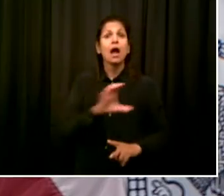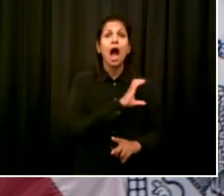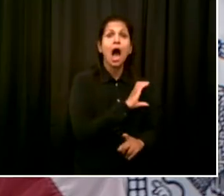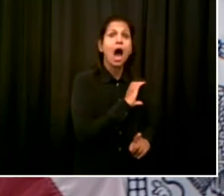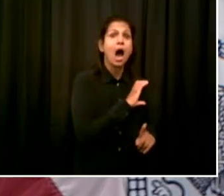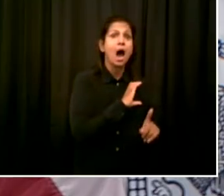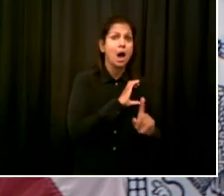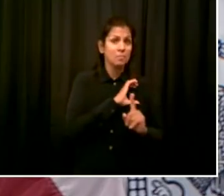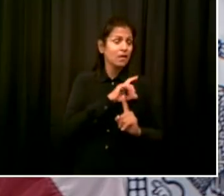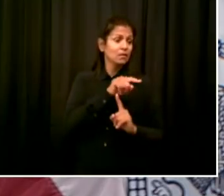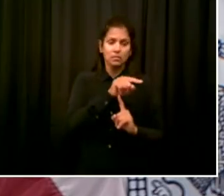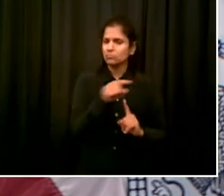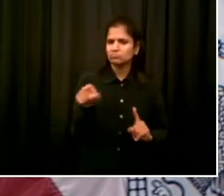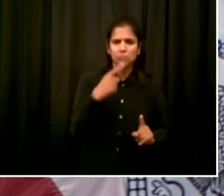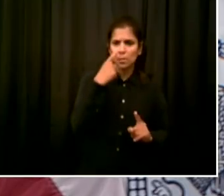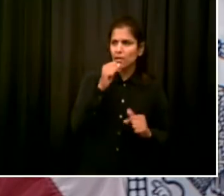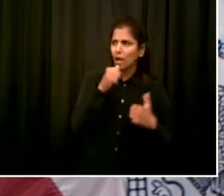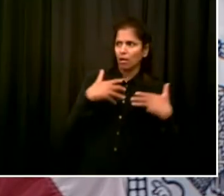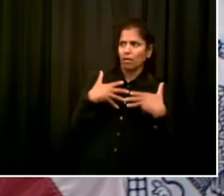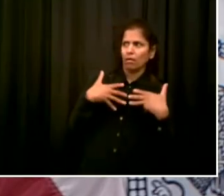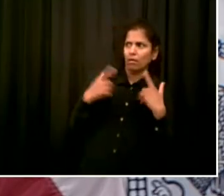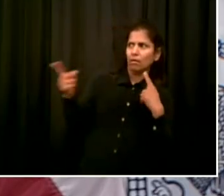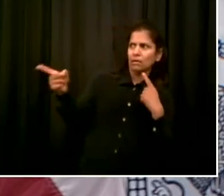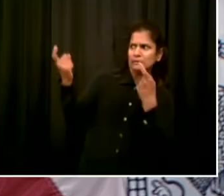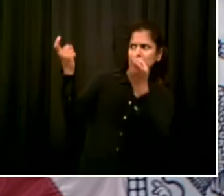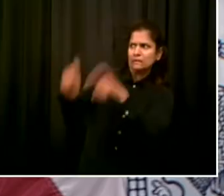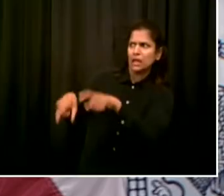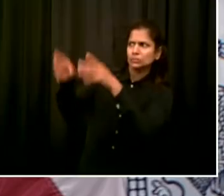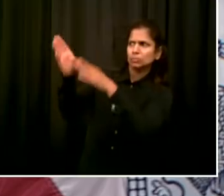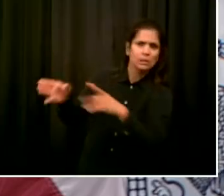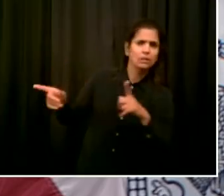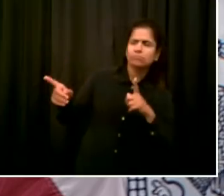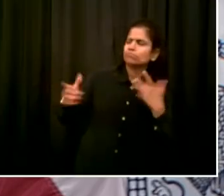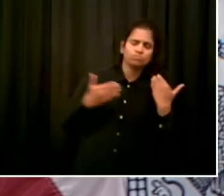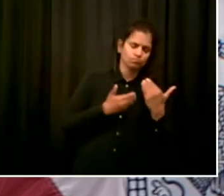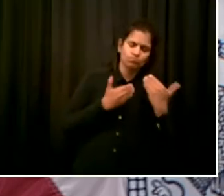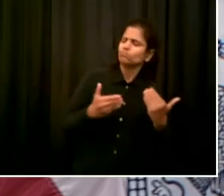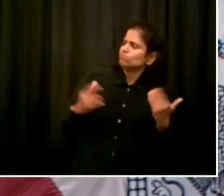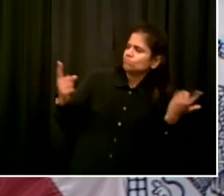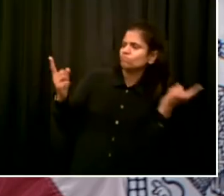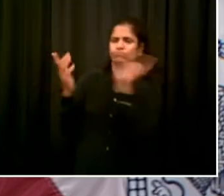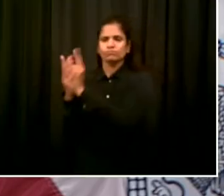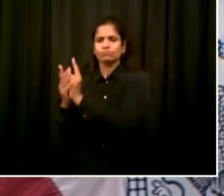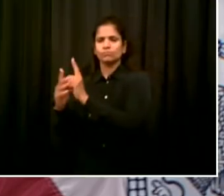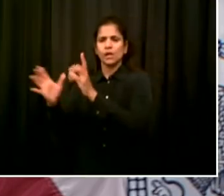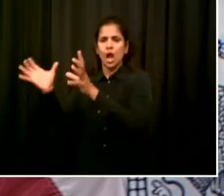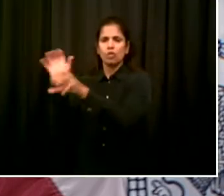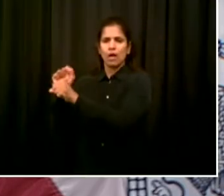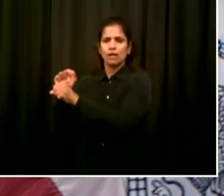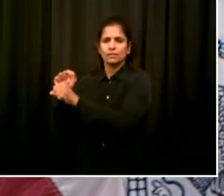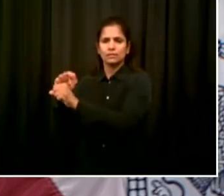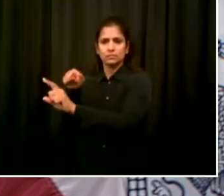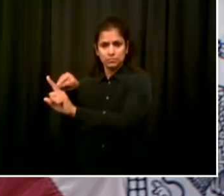GUN AND GETTING THEM OFF THE STREET . SO THE POLICE OFFICERS AND DETECTIVES ARE OUT THERE . THEY ARE OUT THERE FOR NEW YORKERS AND THAT'S WHAT I WANT PEOPLE TO